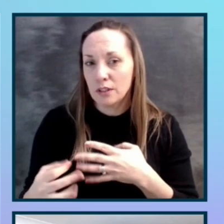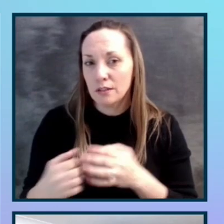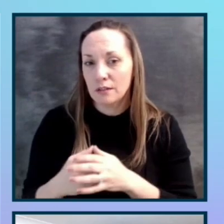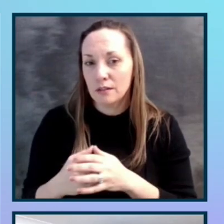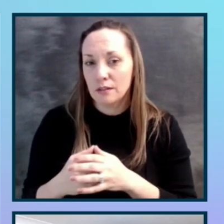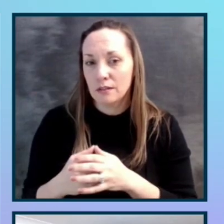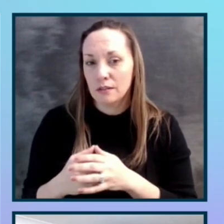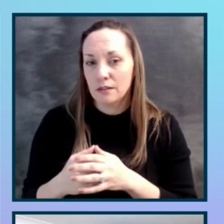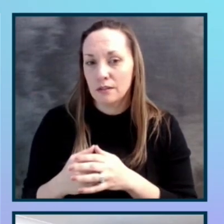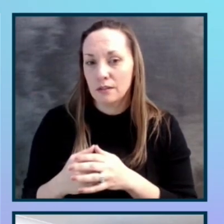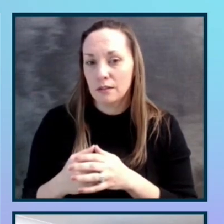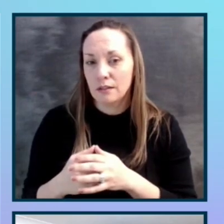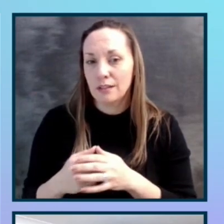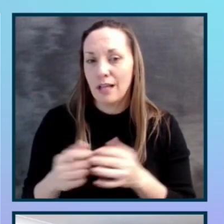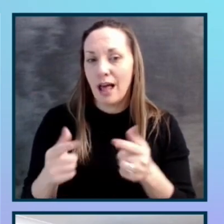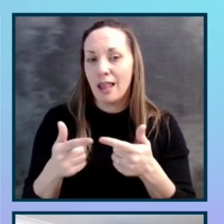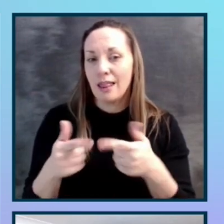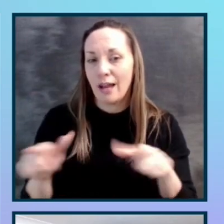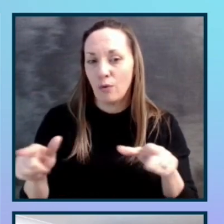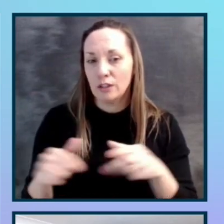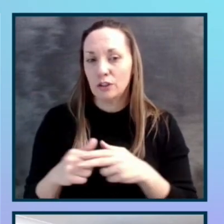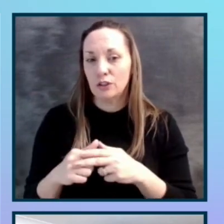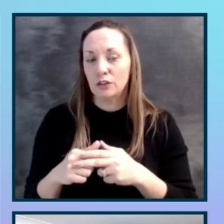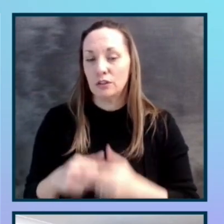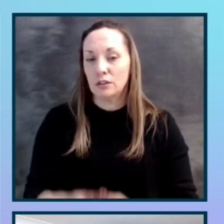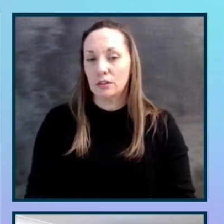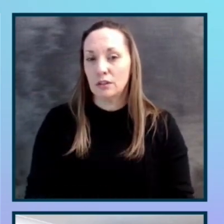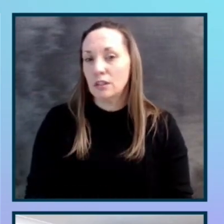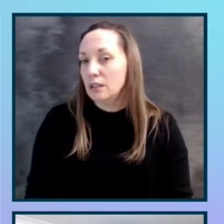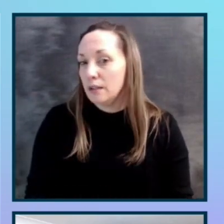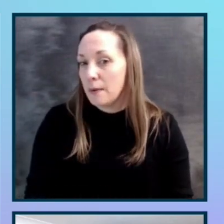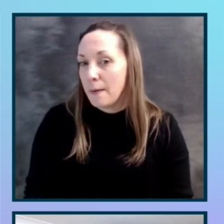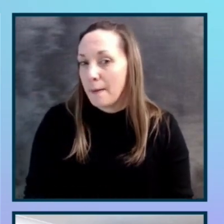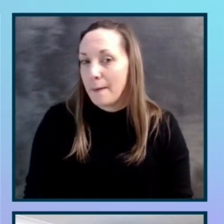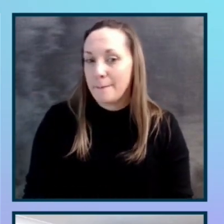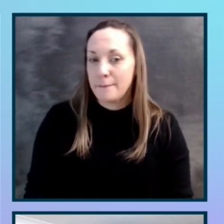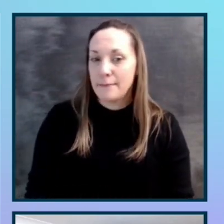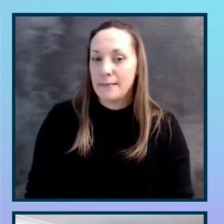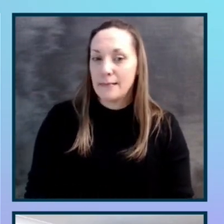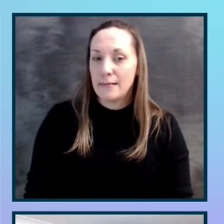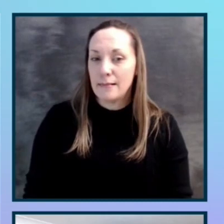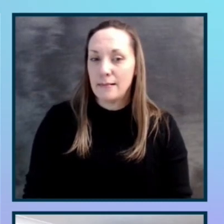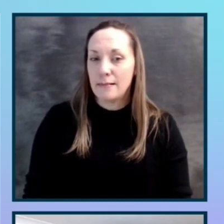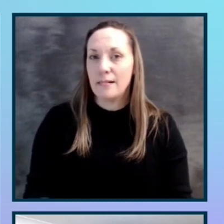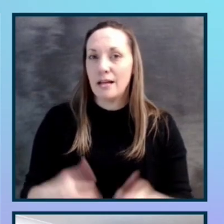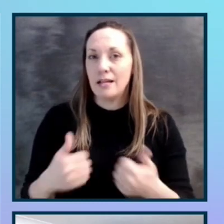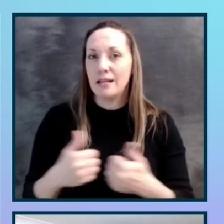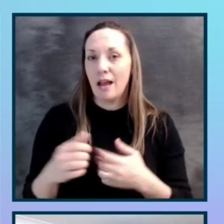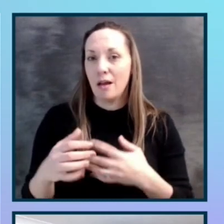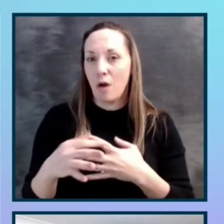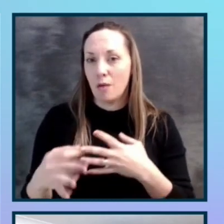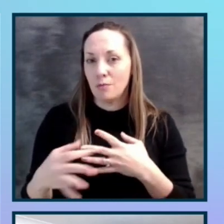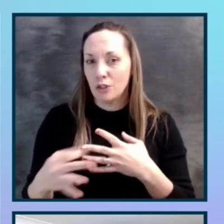language, narrate UI elements on mouse hover, game options, settings,